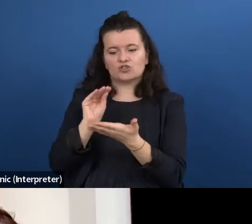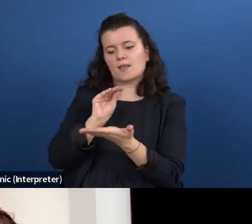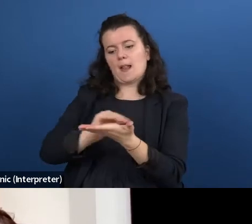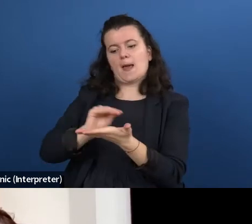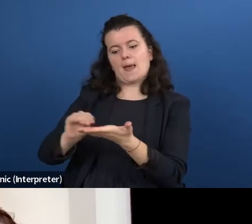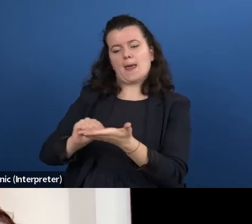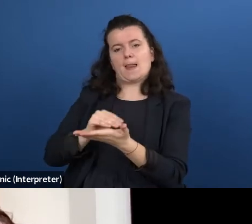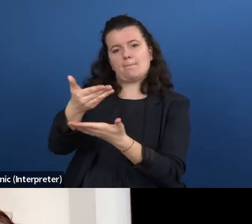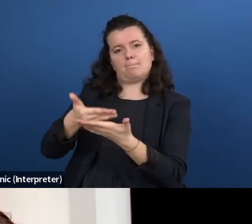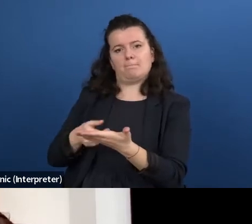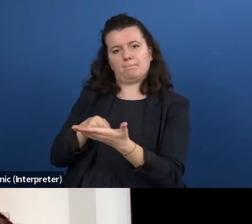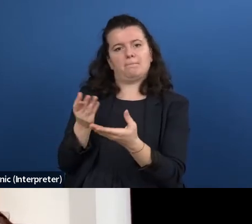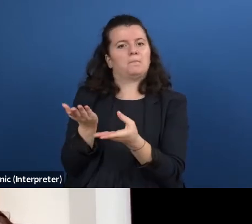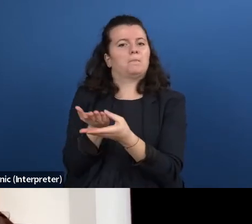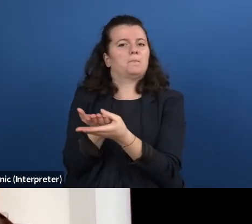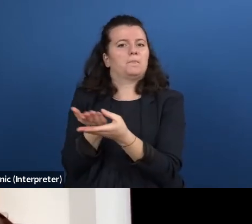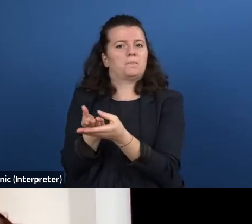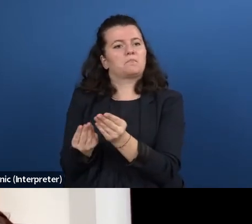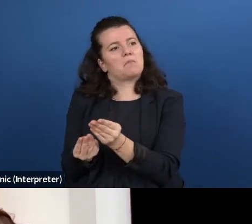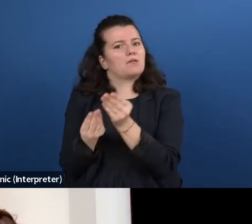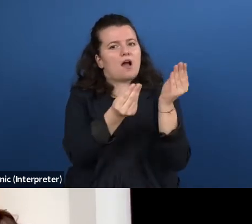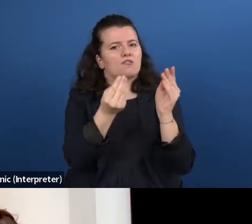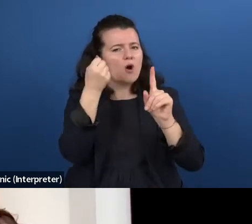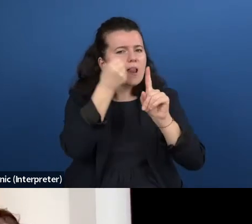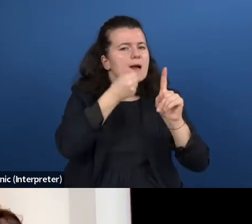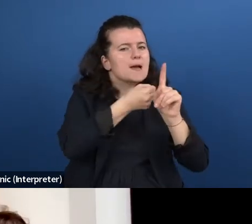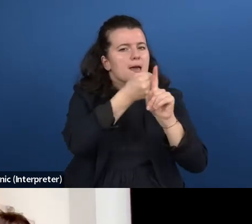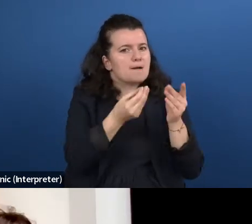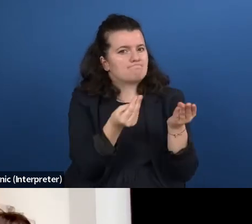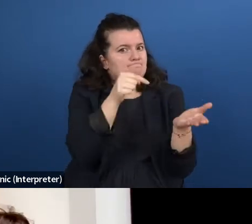on a law on trafficking, in fact, there is a public consultation ongoing